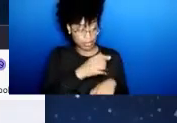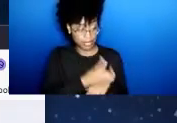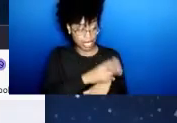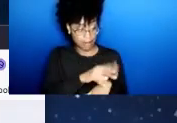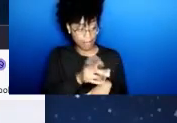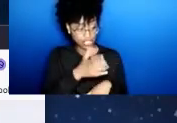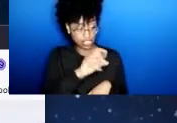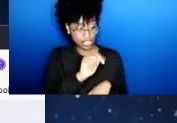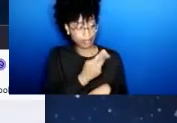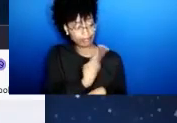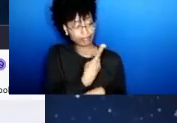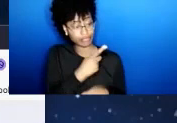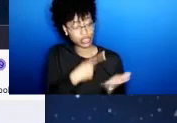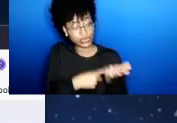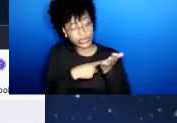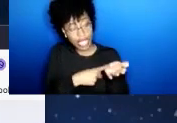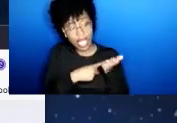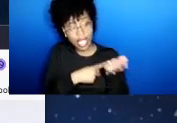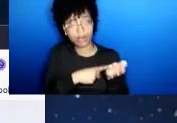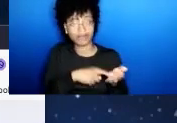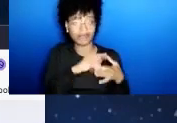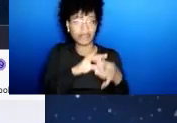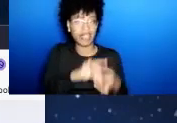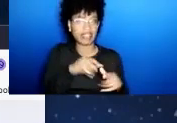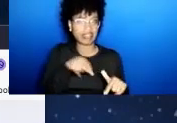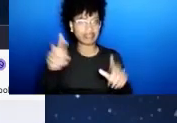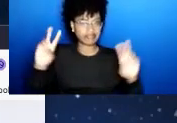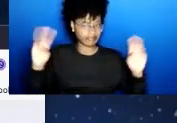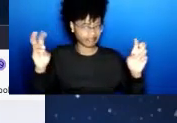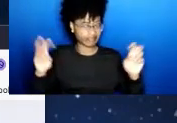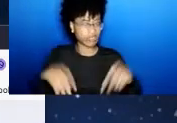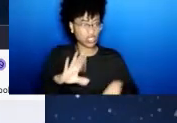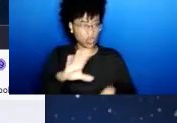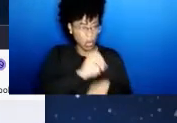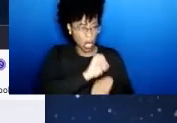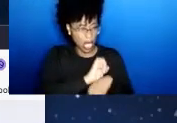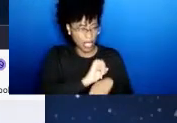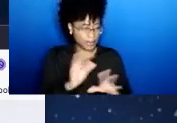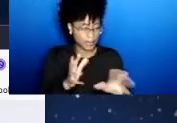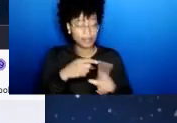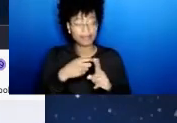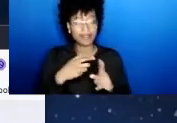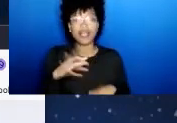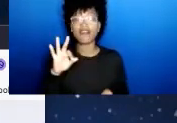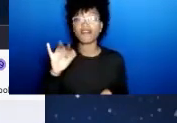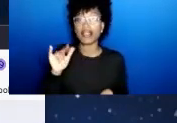talk about things. 06:37:55 As Felice mentioned, I am over here